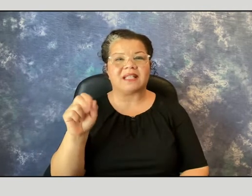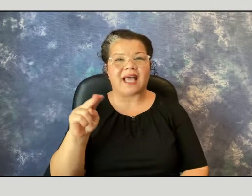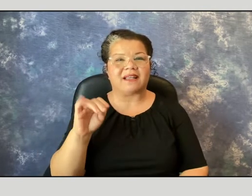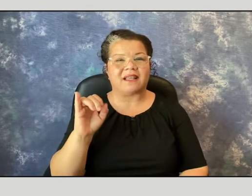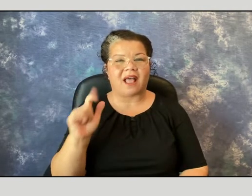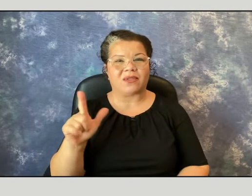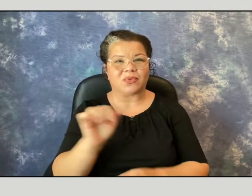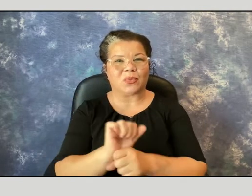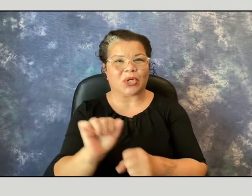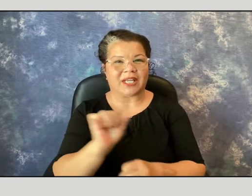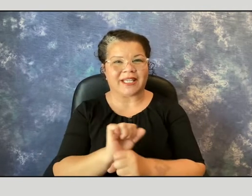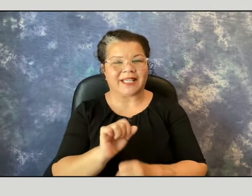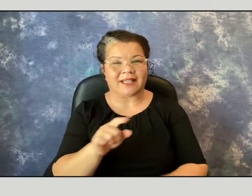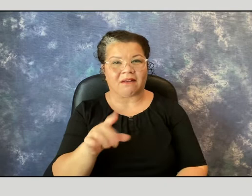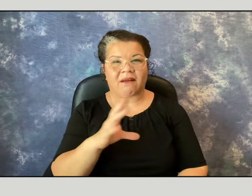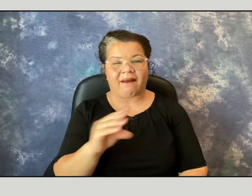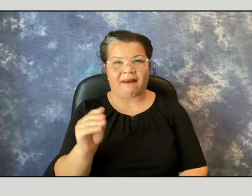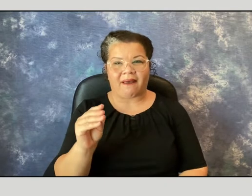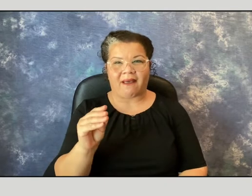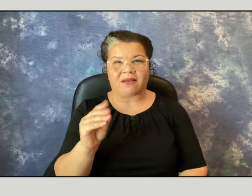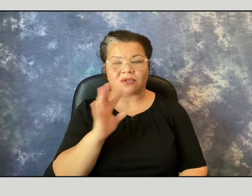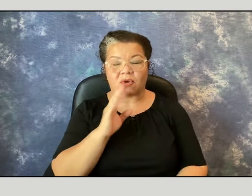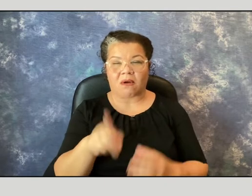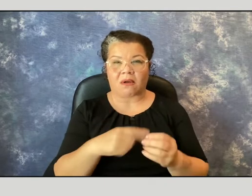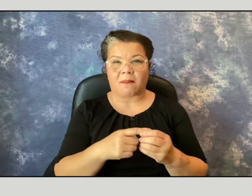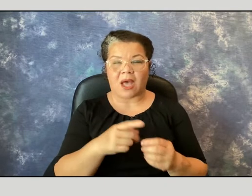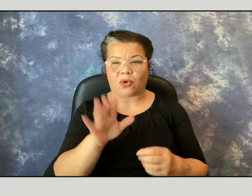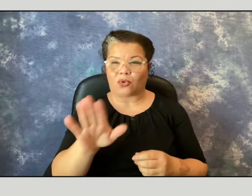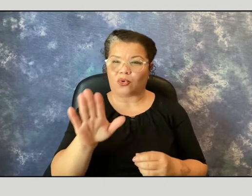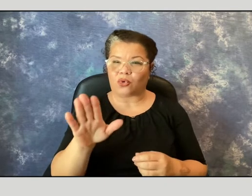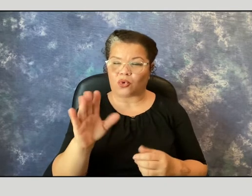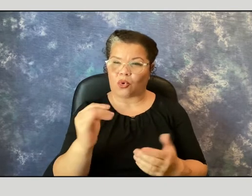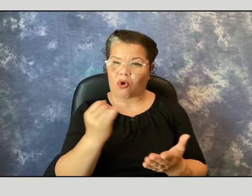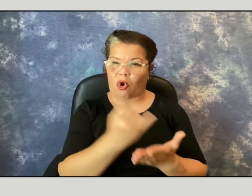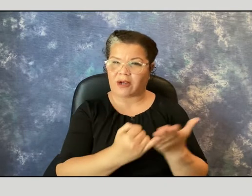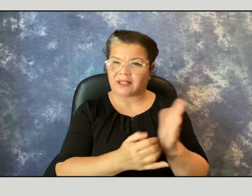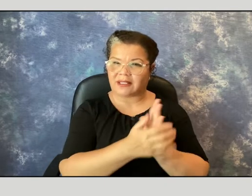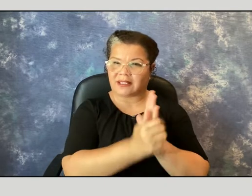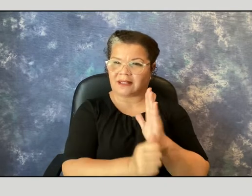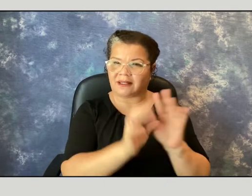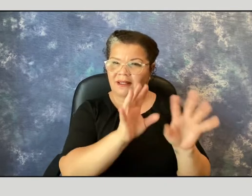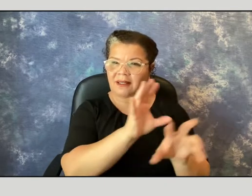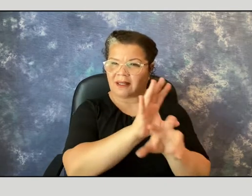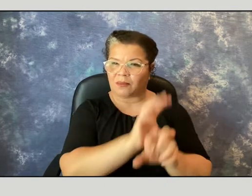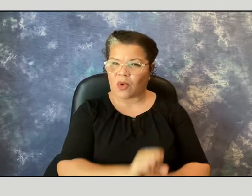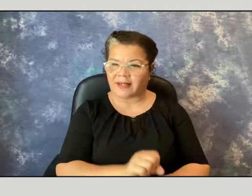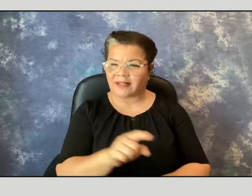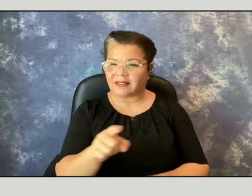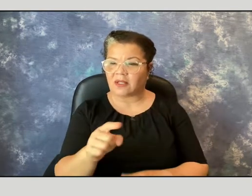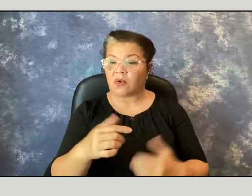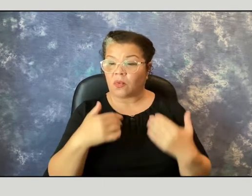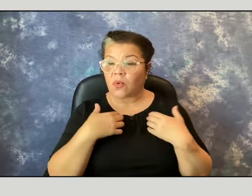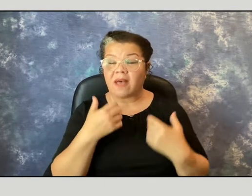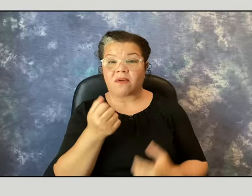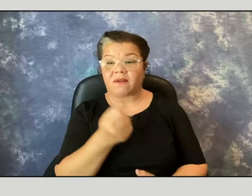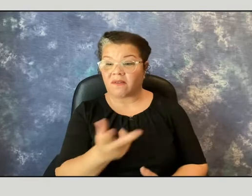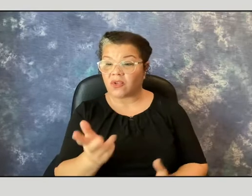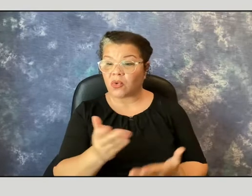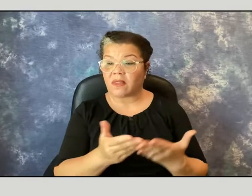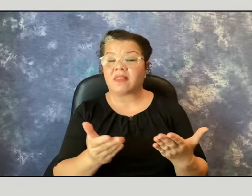and talk about your artistic practice. So we have a few things that we're going to look at,